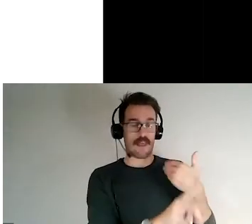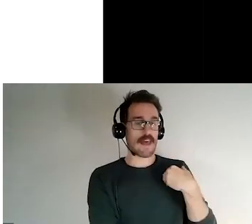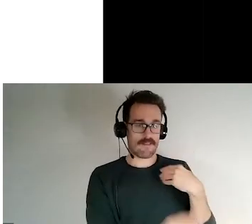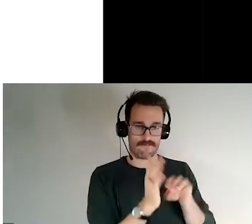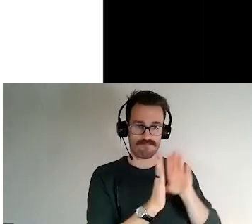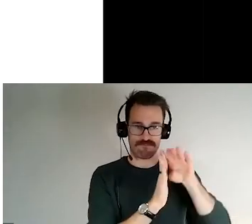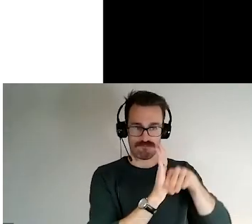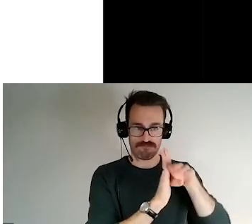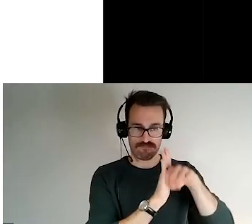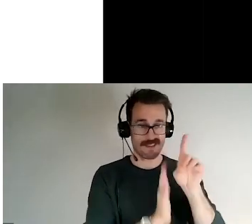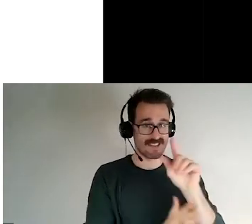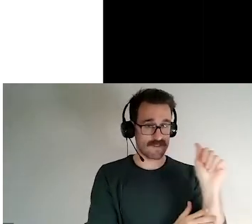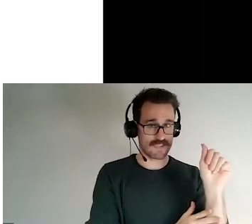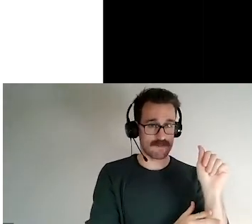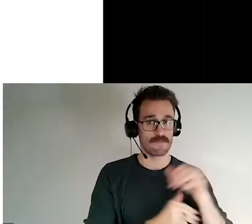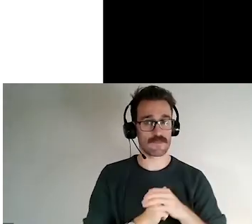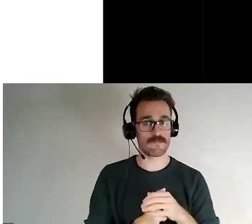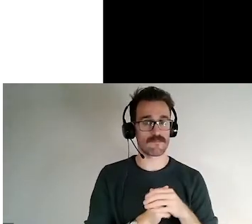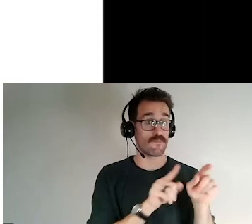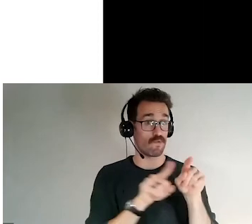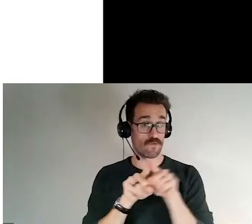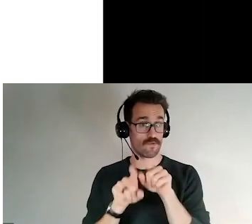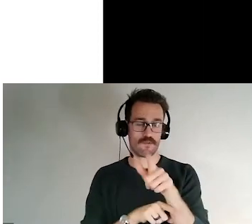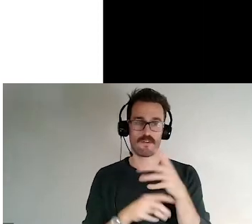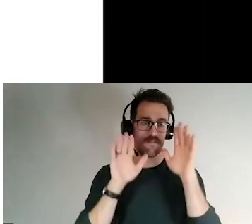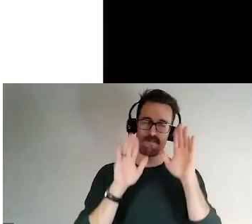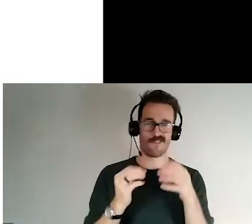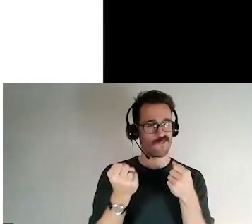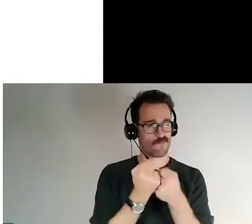We have also, with the incredible support of Monique Gignac and her team at the Institute for